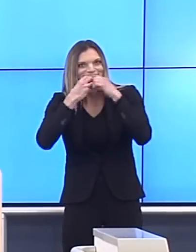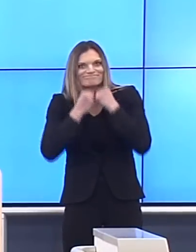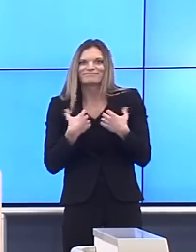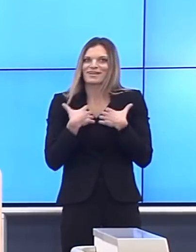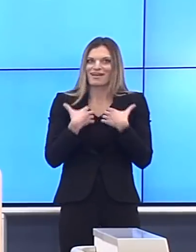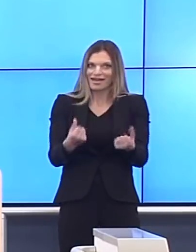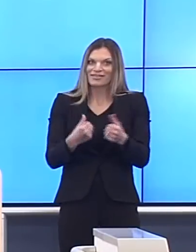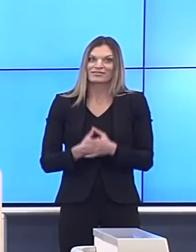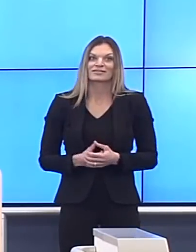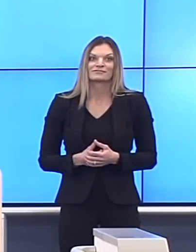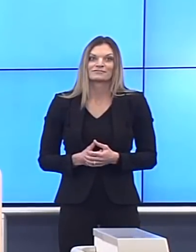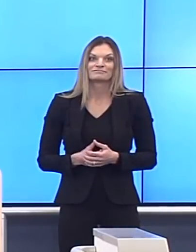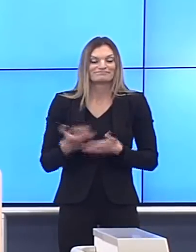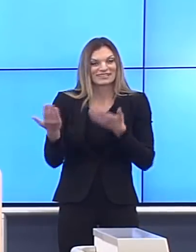SACRIFICES THIS YEAR TO